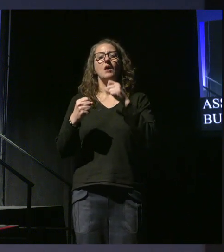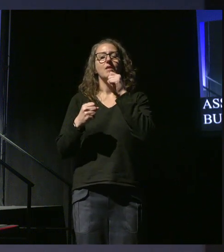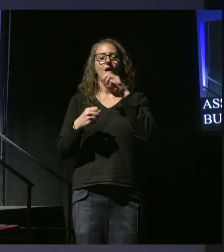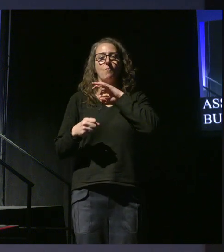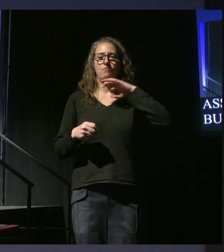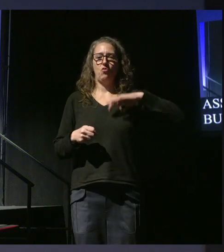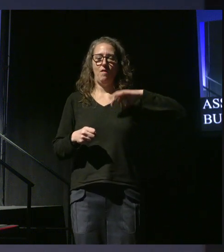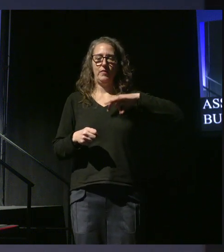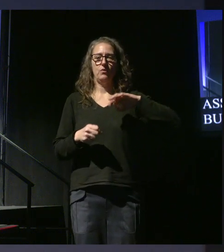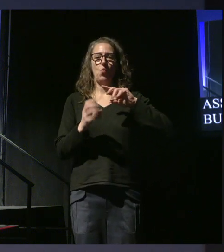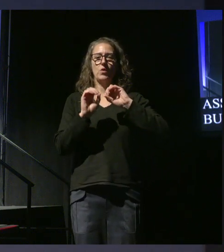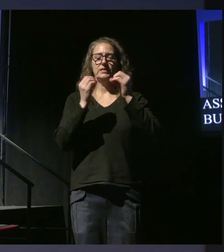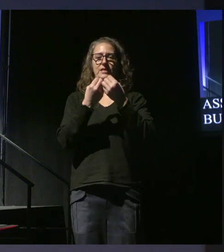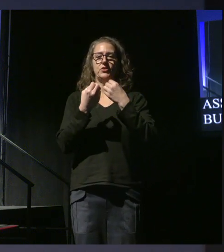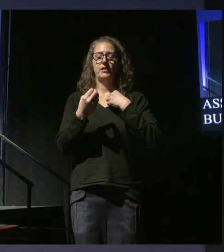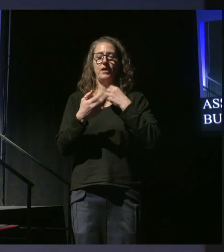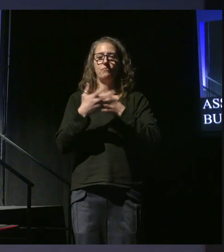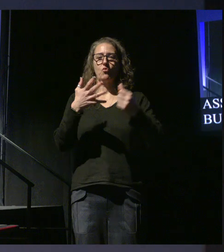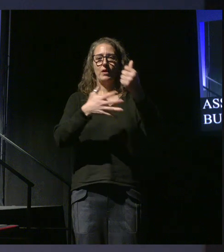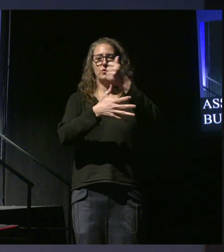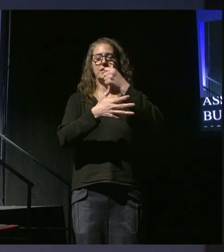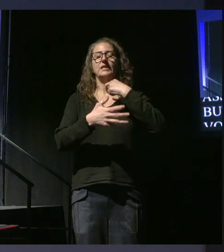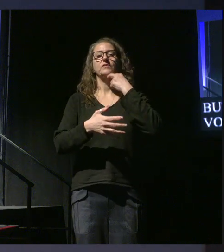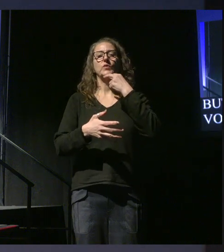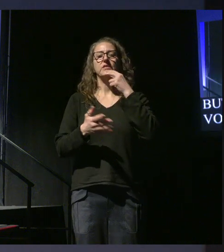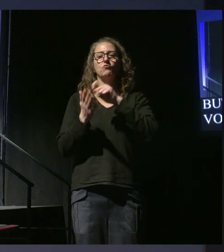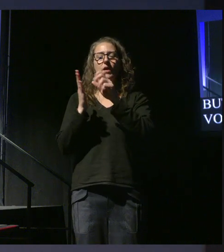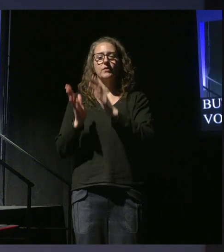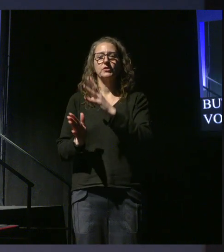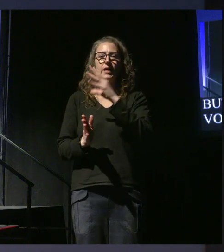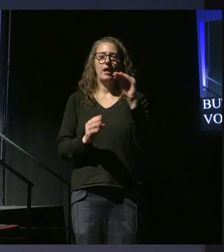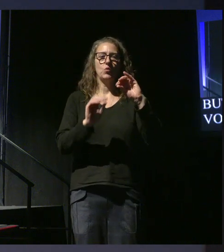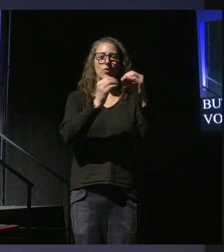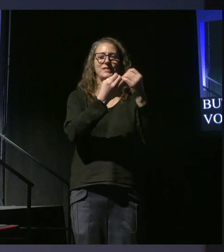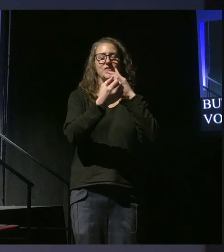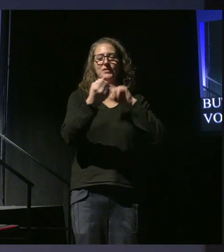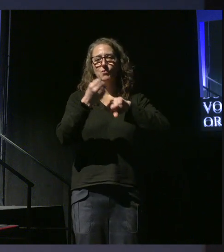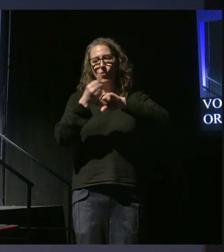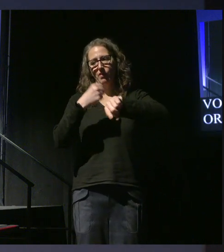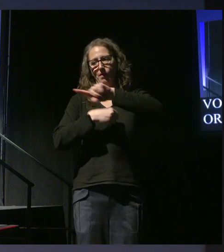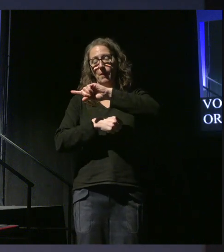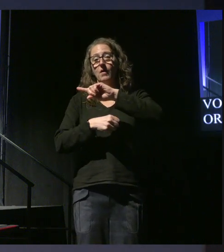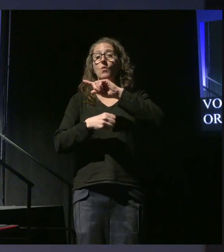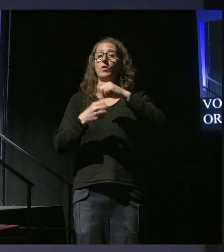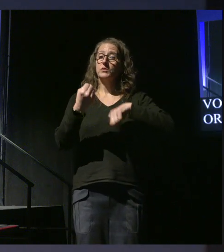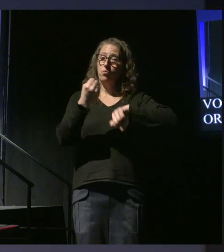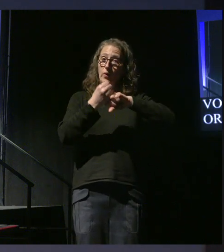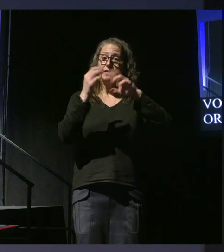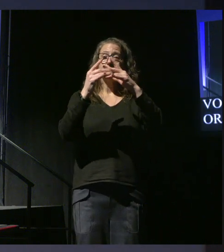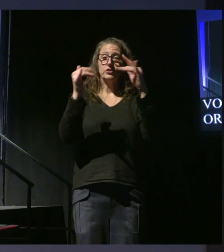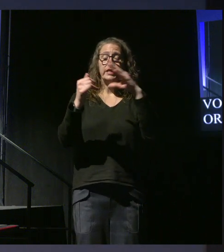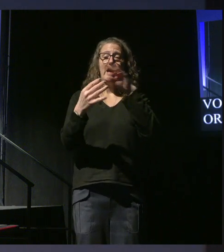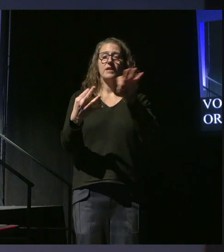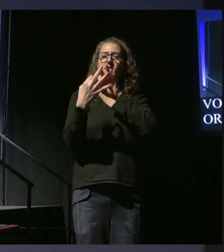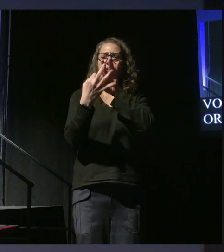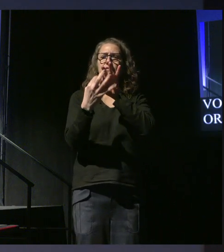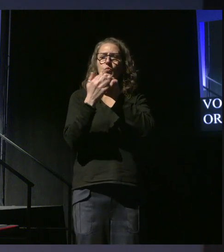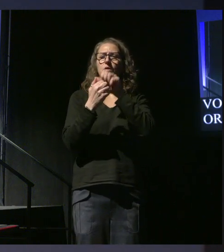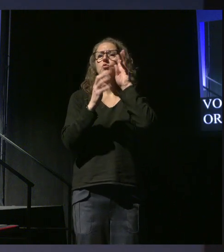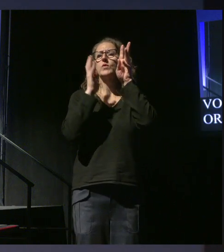of writers and academic programs and organizations that serve them all while championing diversity and excellence in creative writing.